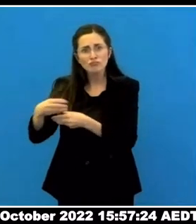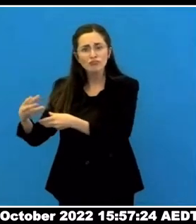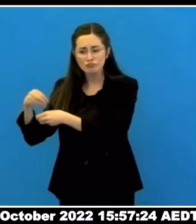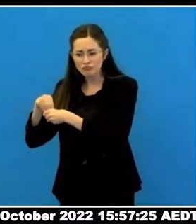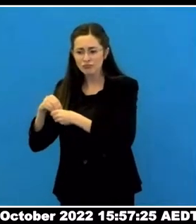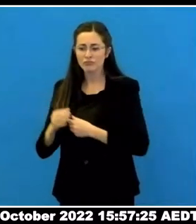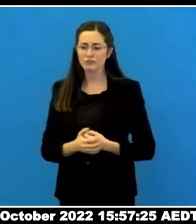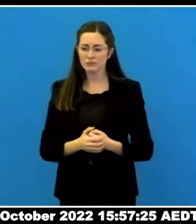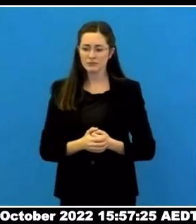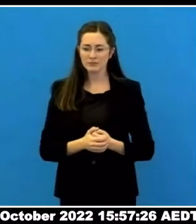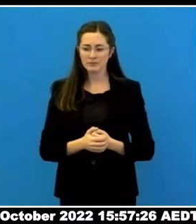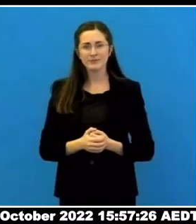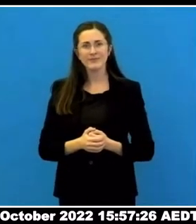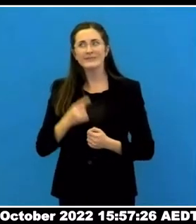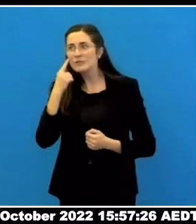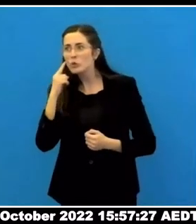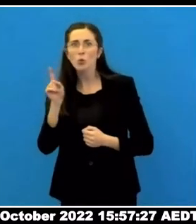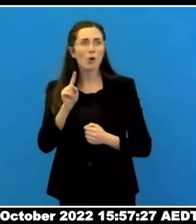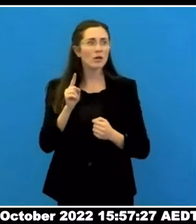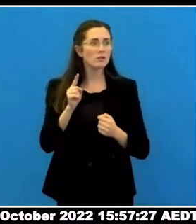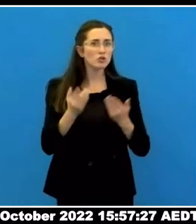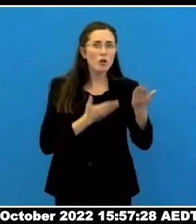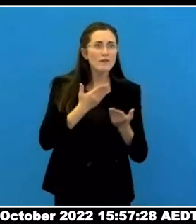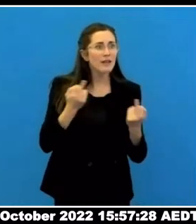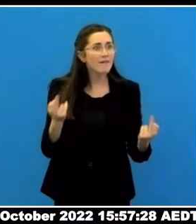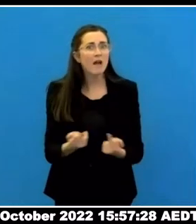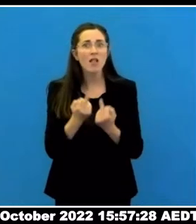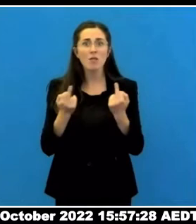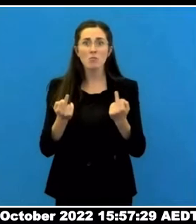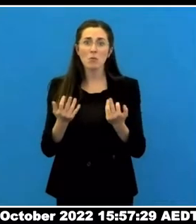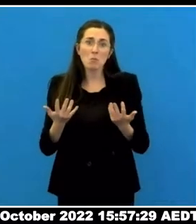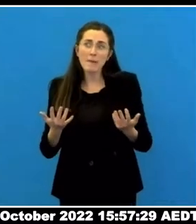Like, I think we can ask from the child, the language,